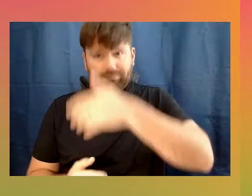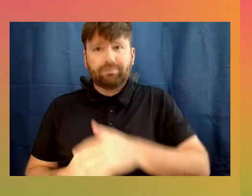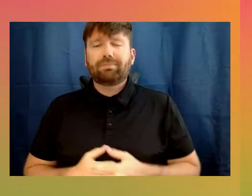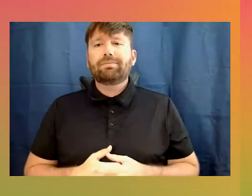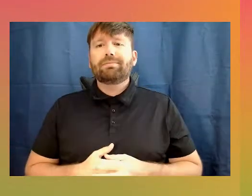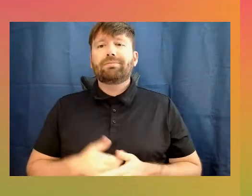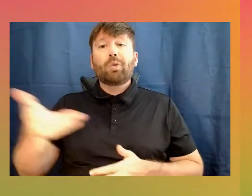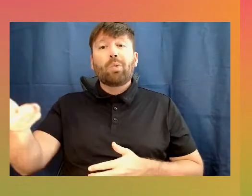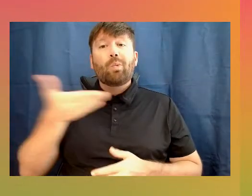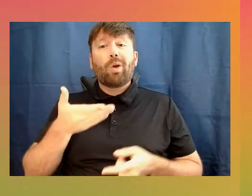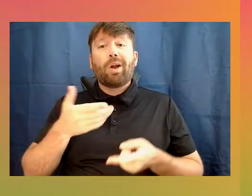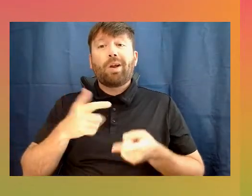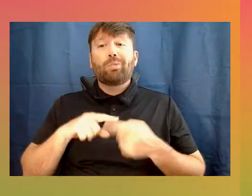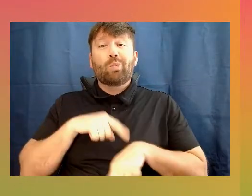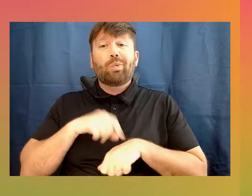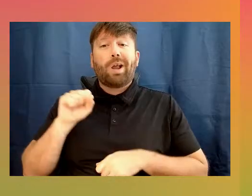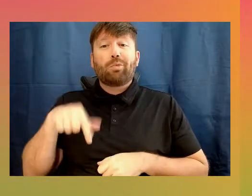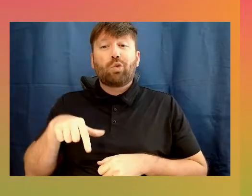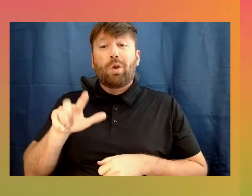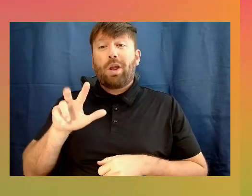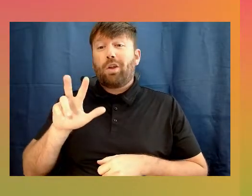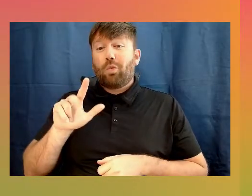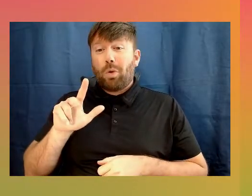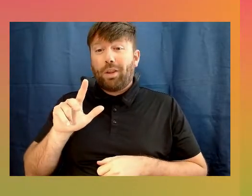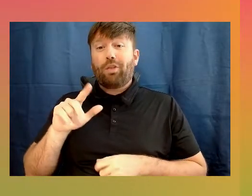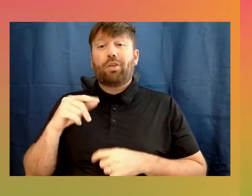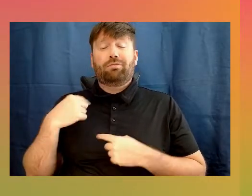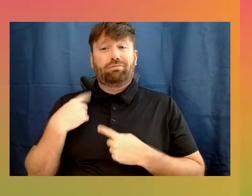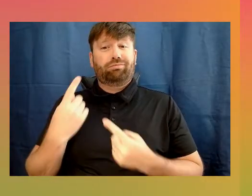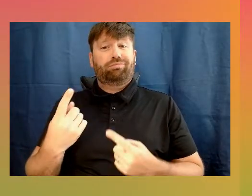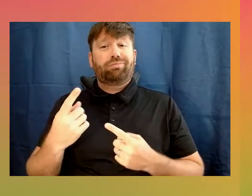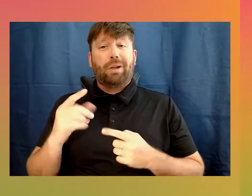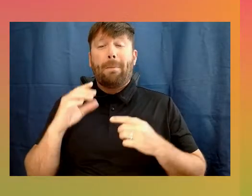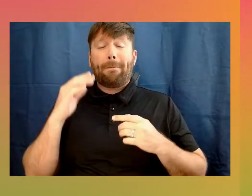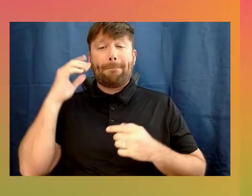WELCOME TO THE 23rd ANNUAL MIND